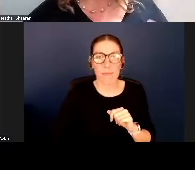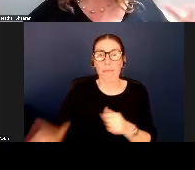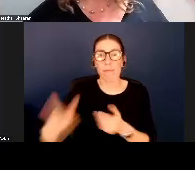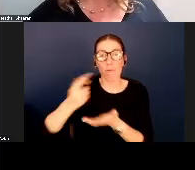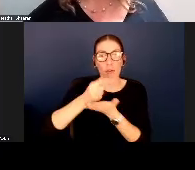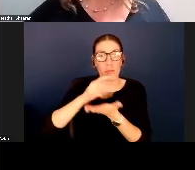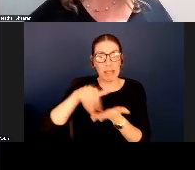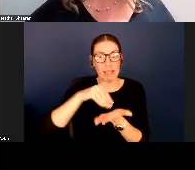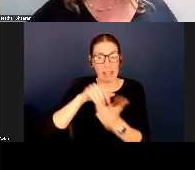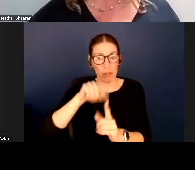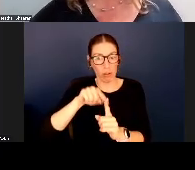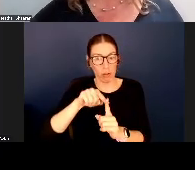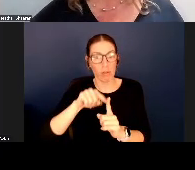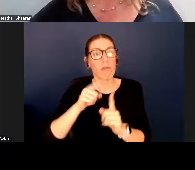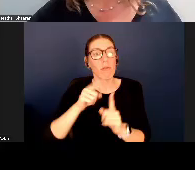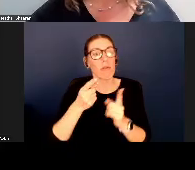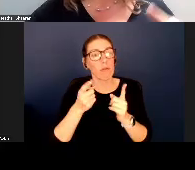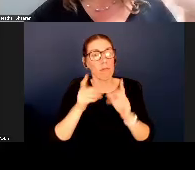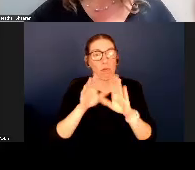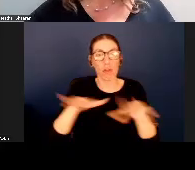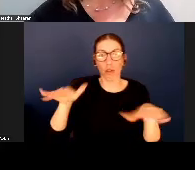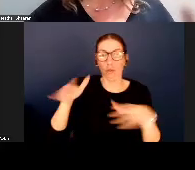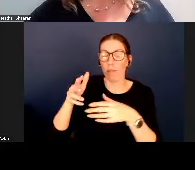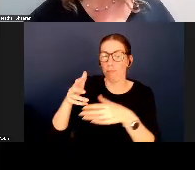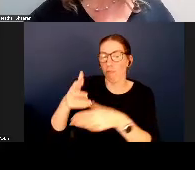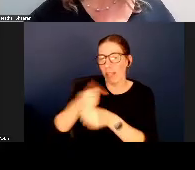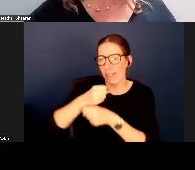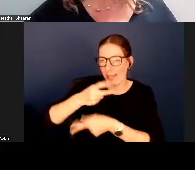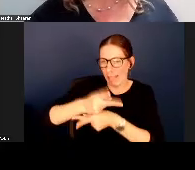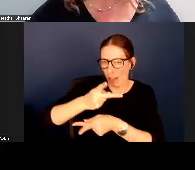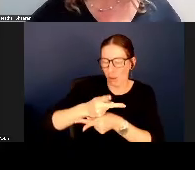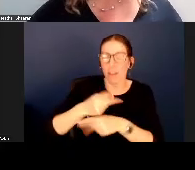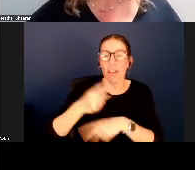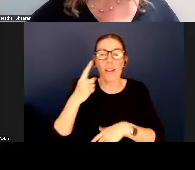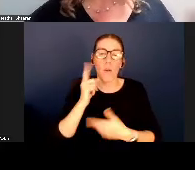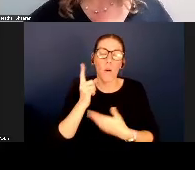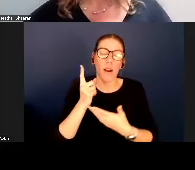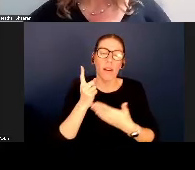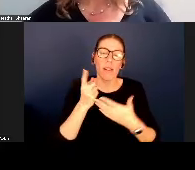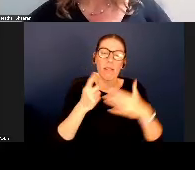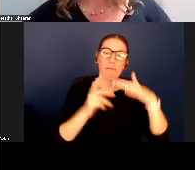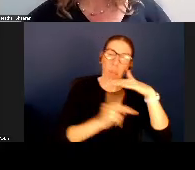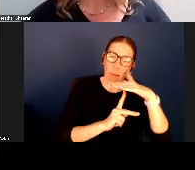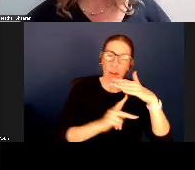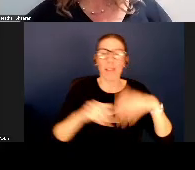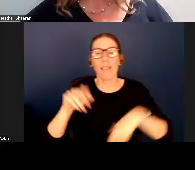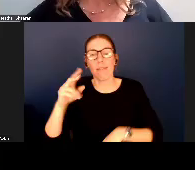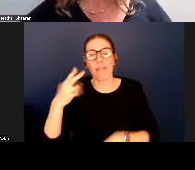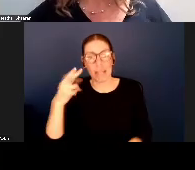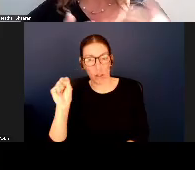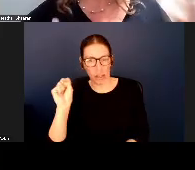children are receiving in schools. So this is in primary and secondary schools. And the wait